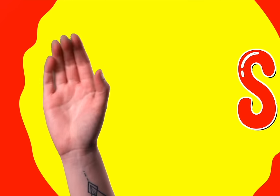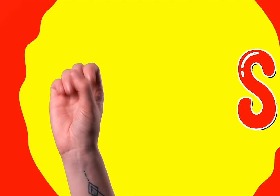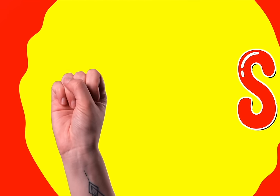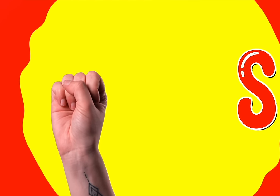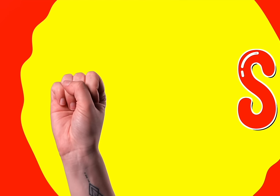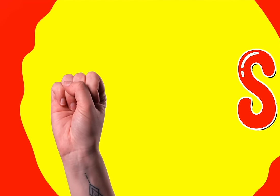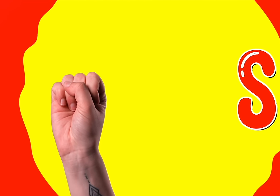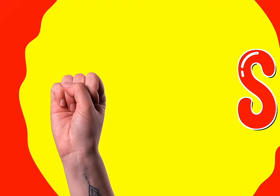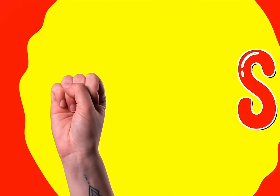S.